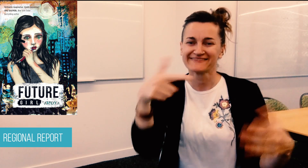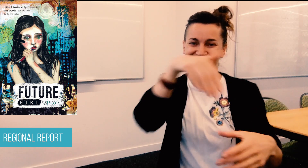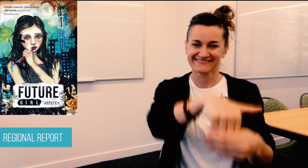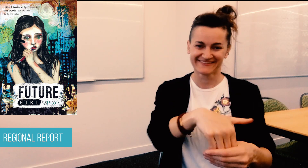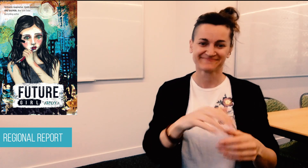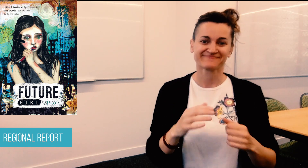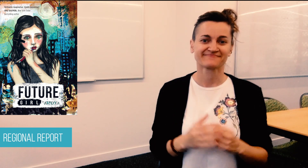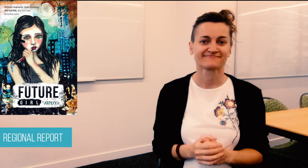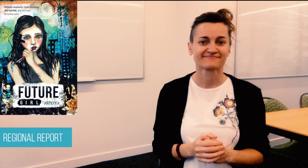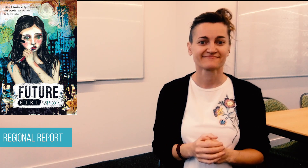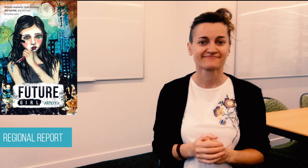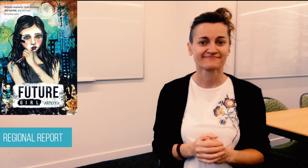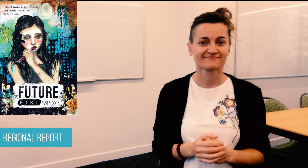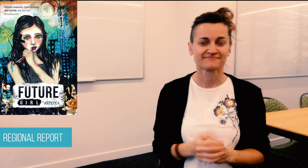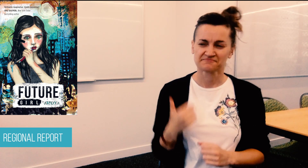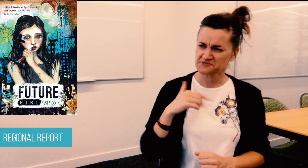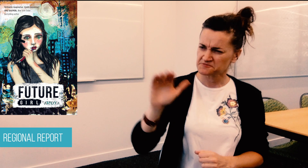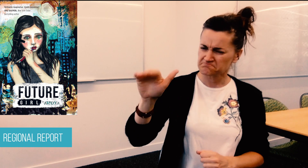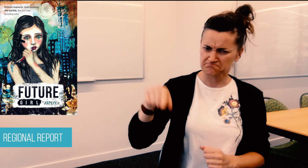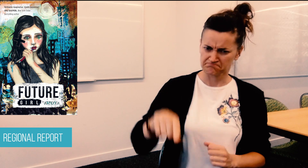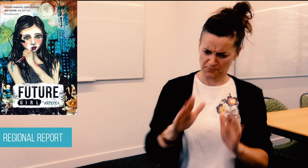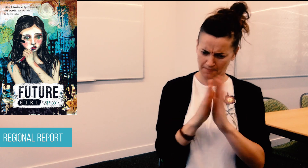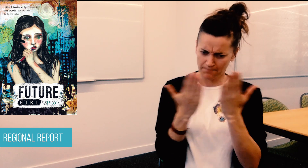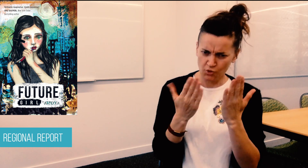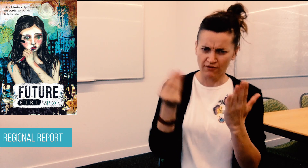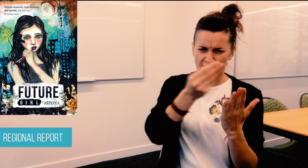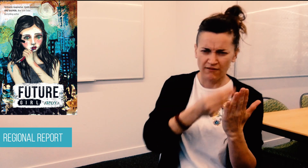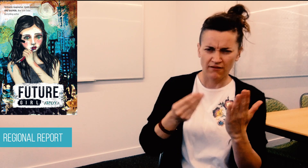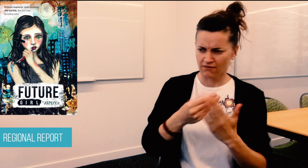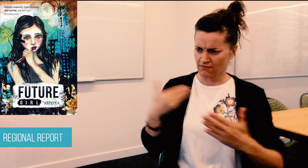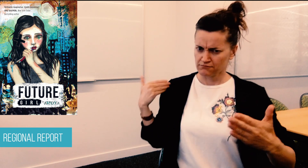The ‘Future Girl’ project has been in the works